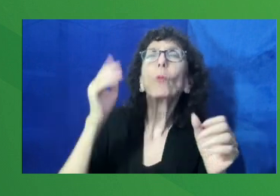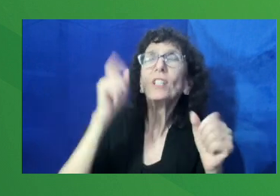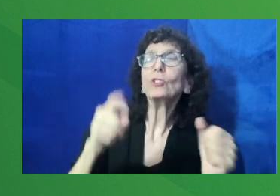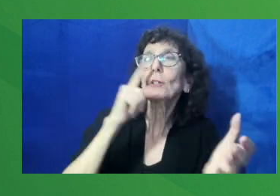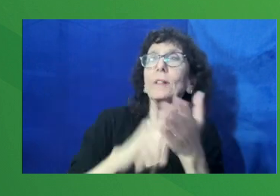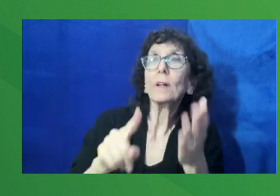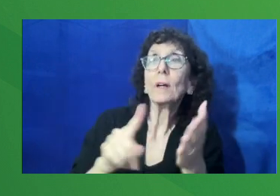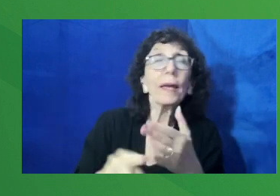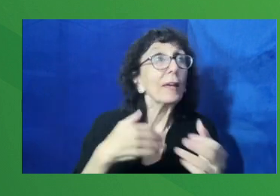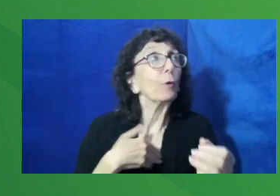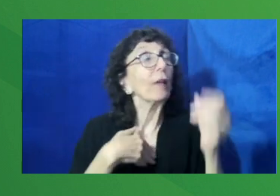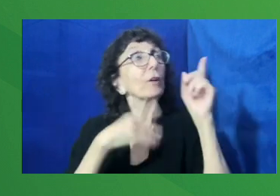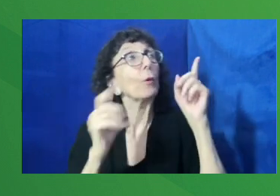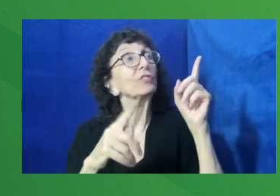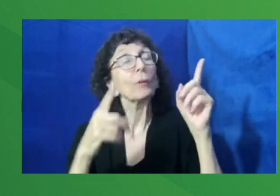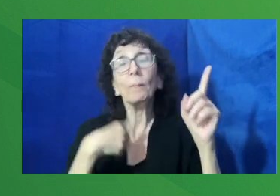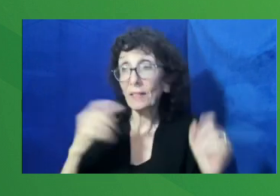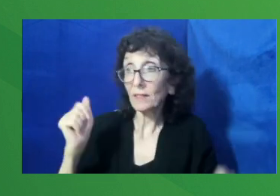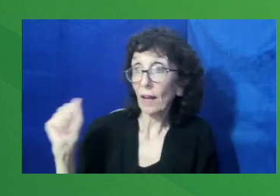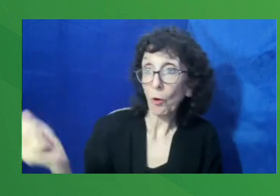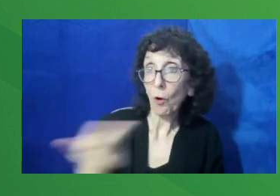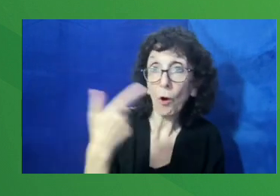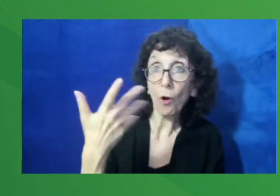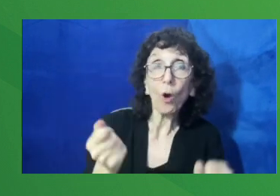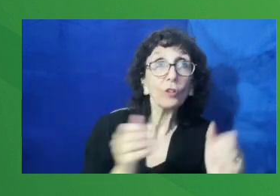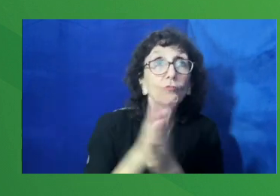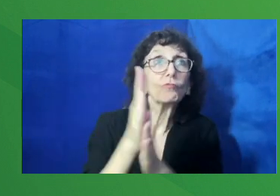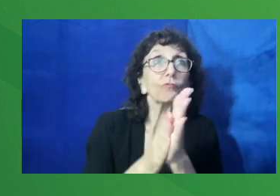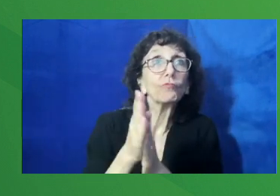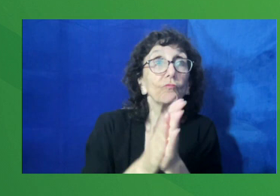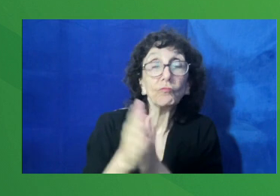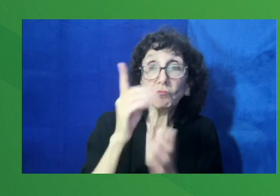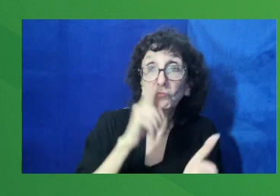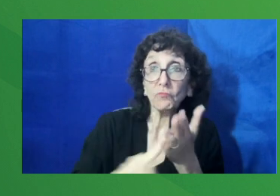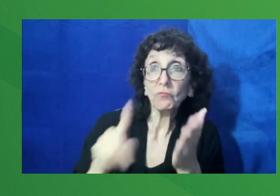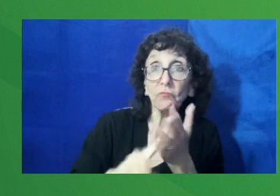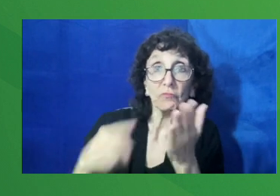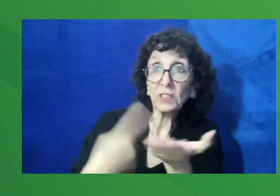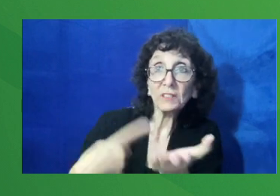doesn't mean it's necessarily something that is legitimate to discuss. Let's go to the next slide.